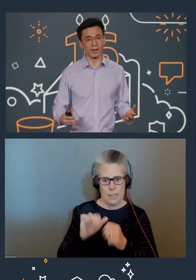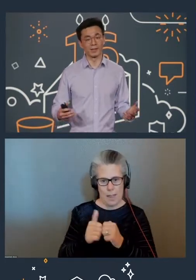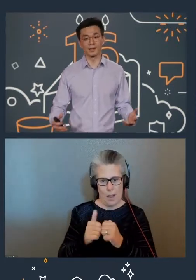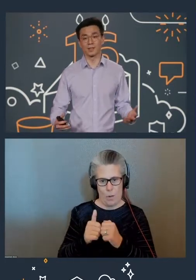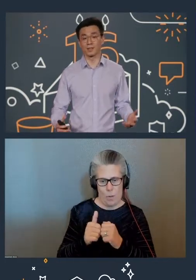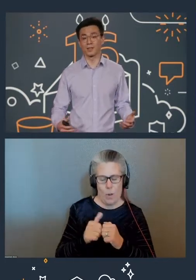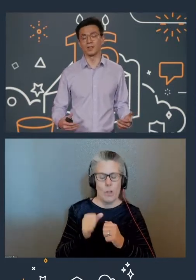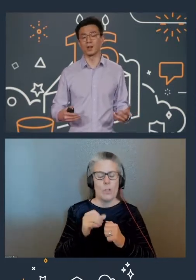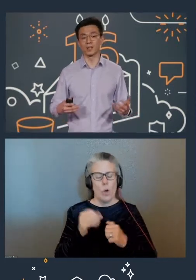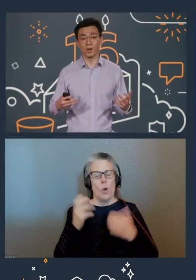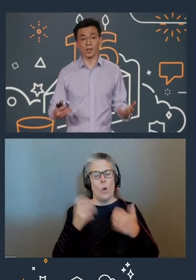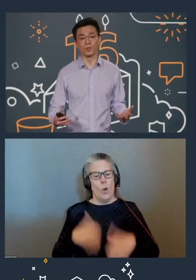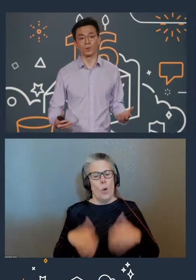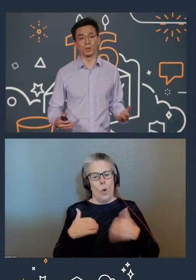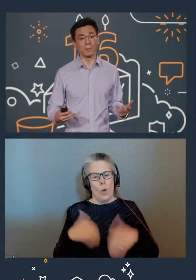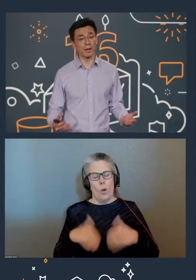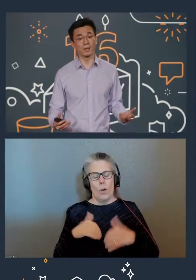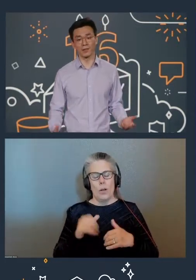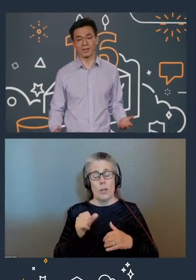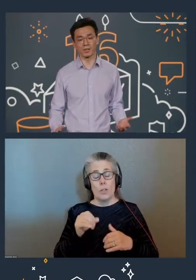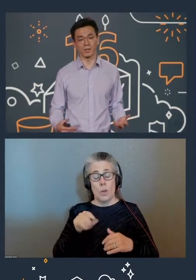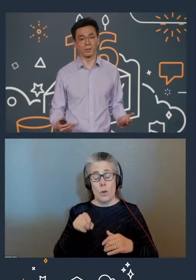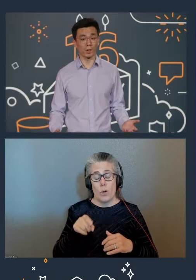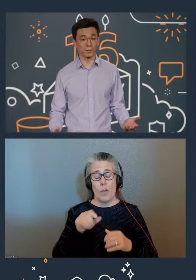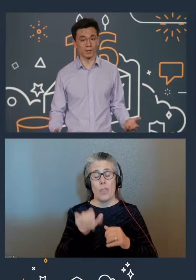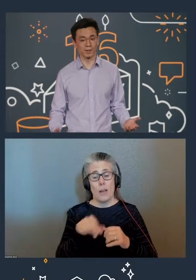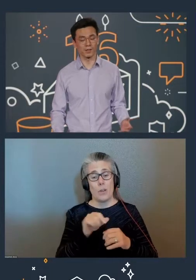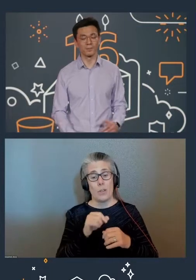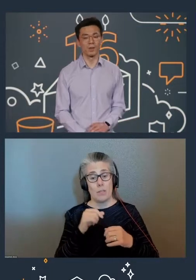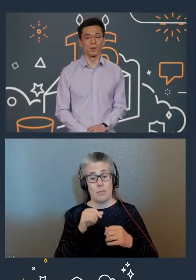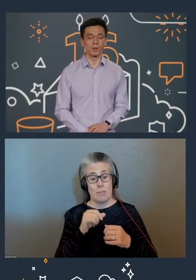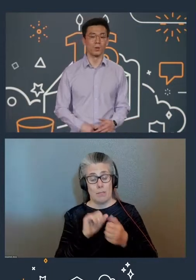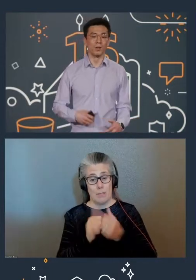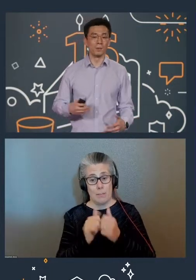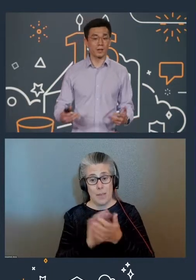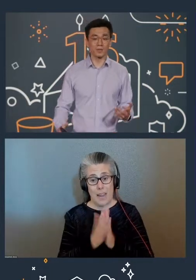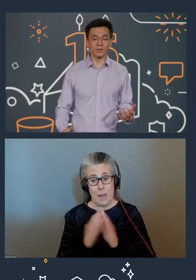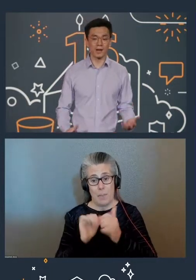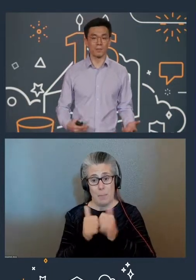And this decision in turn, turn into competitive advantage in the marketplace. So because of that,